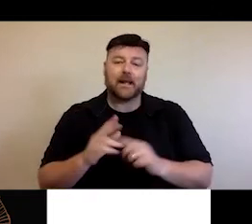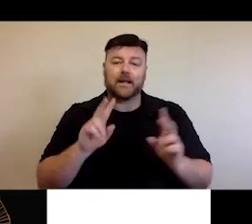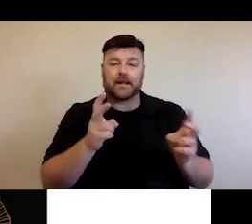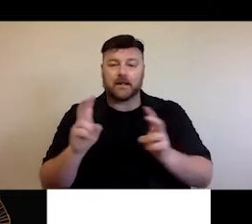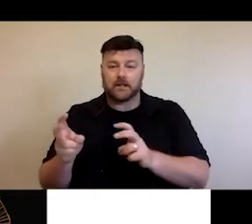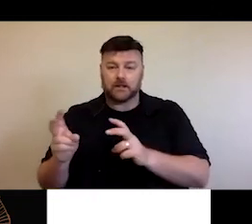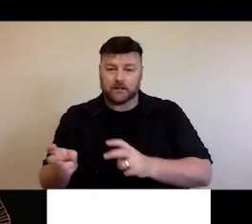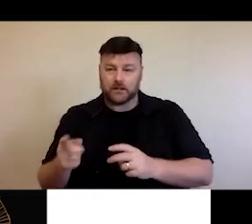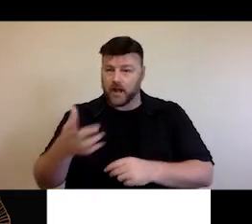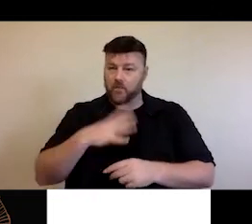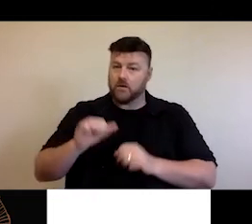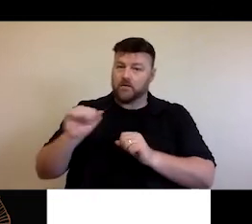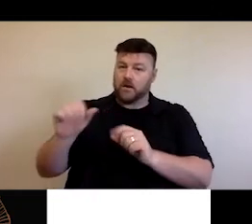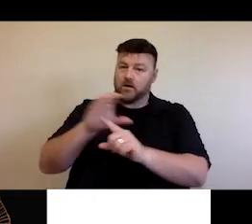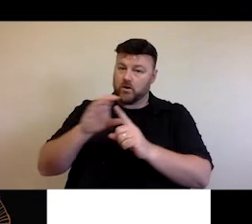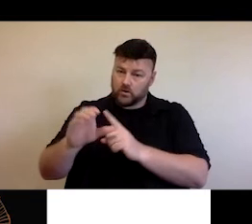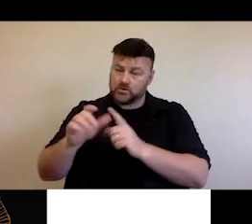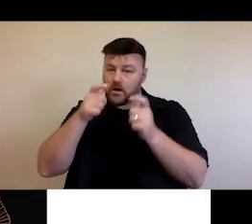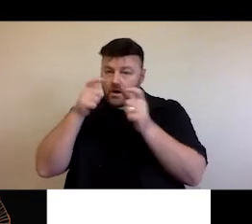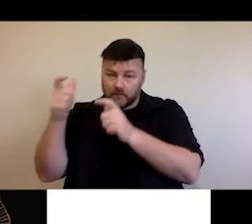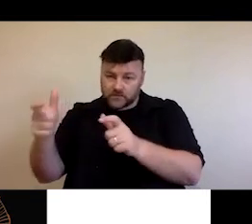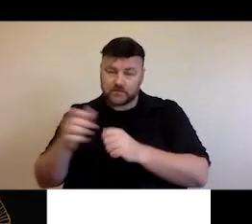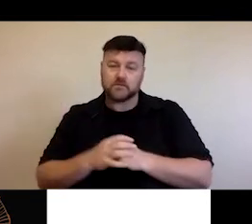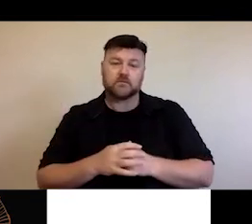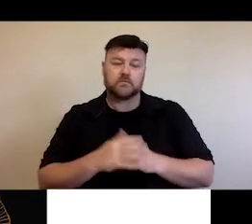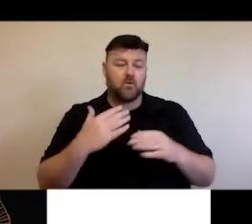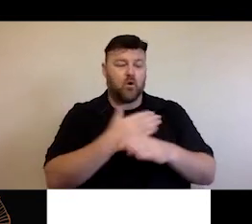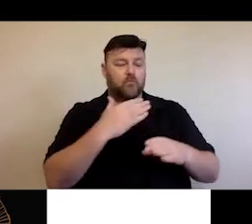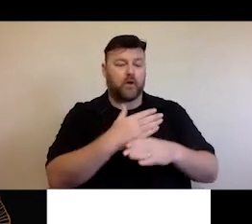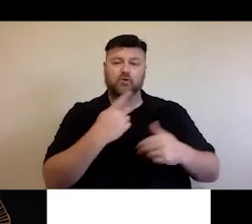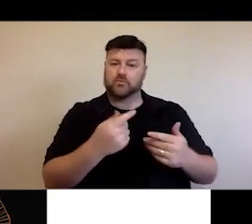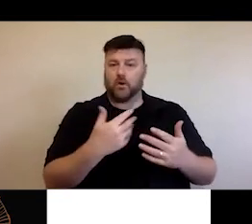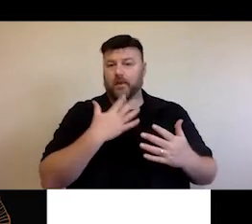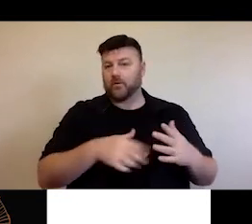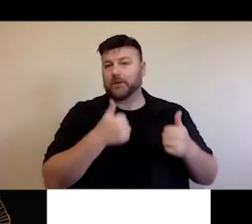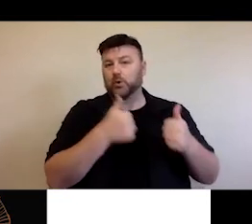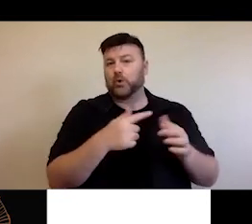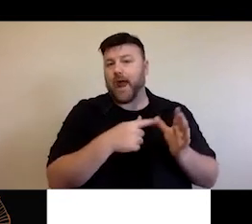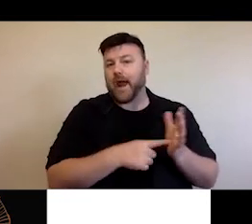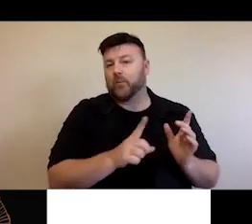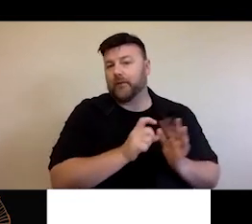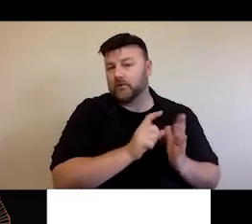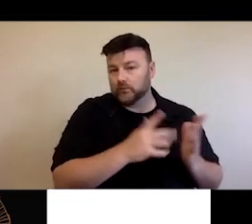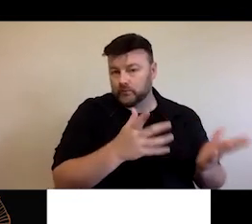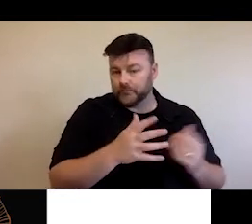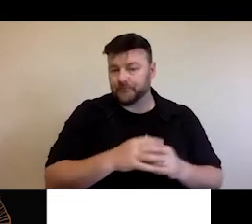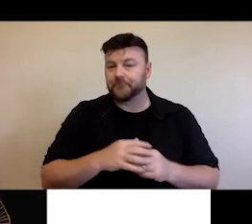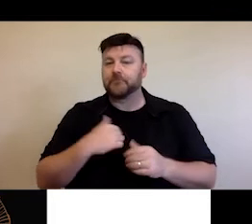Anangu culture in governance and agency, operational excellence - they want to be good at what they did. They want to have evidence based in what they do.